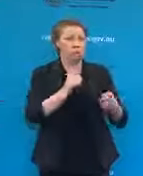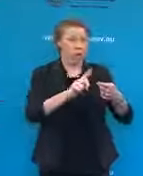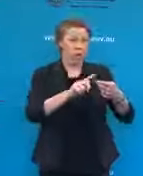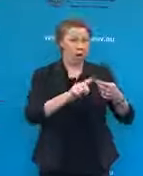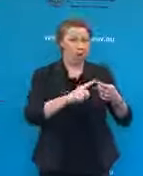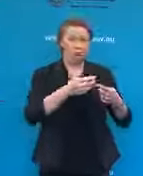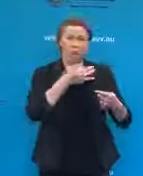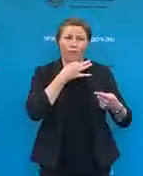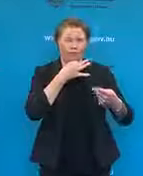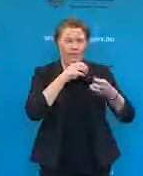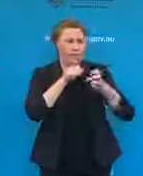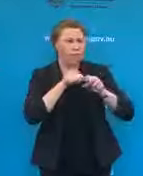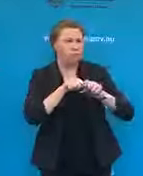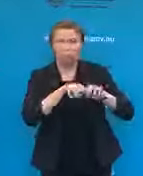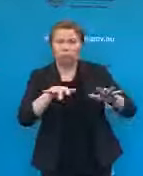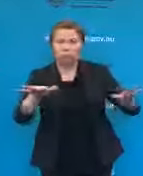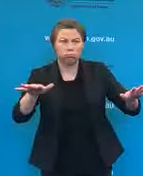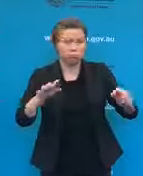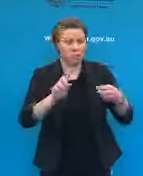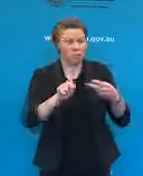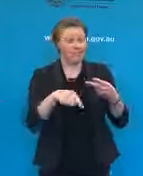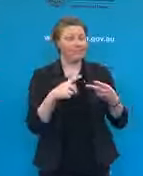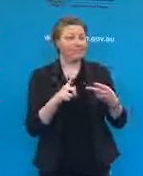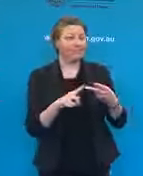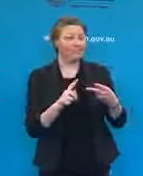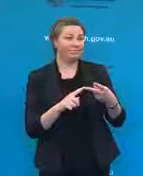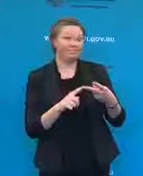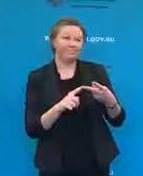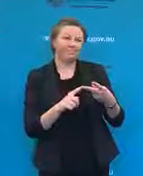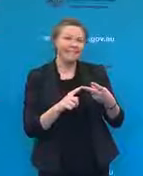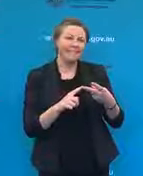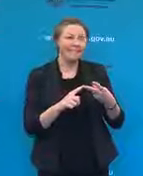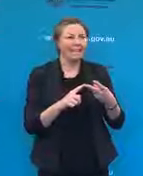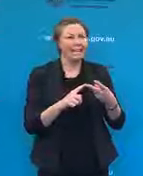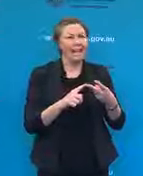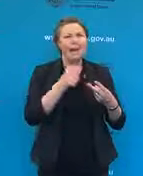2. is it does send a a very difficult message to the rest of the community, who